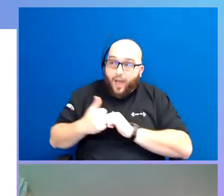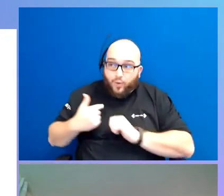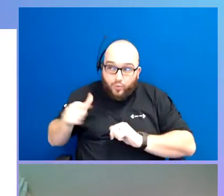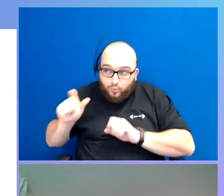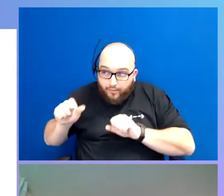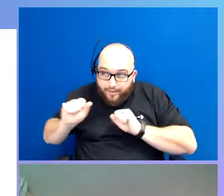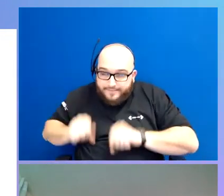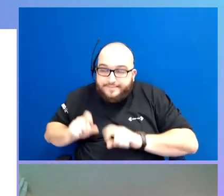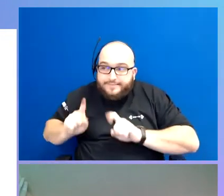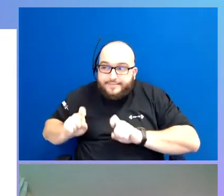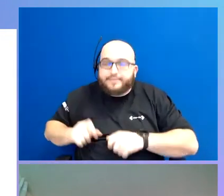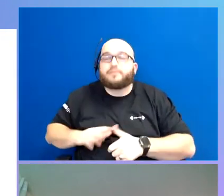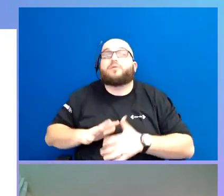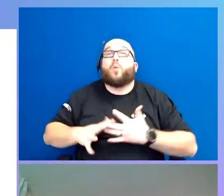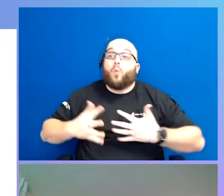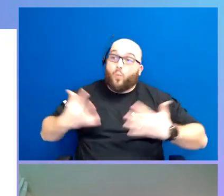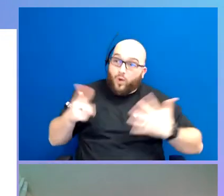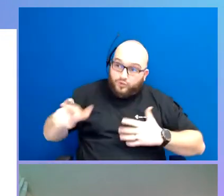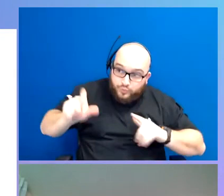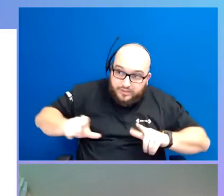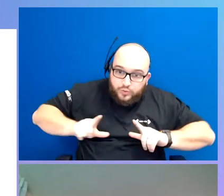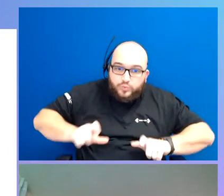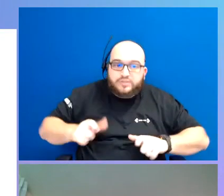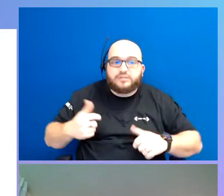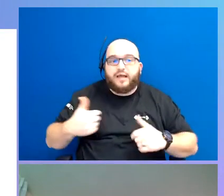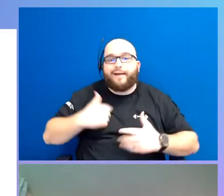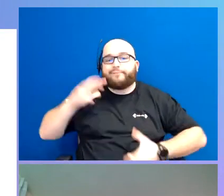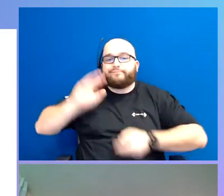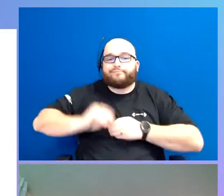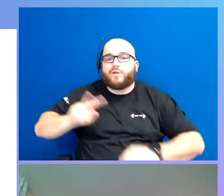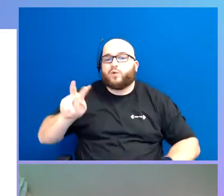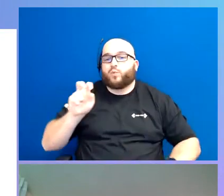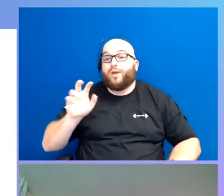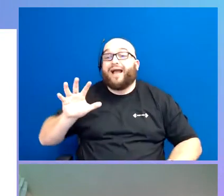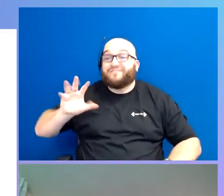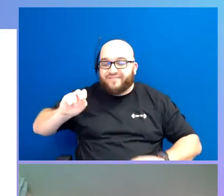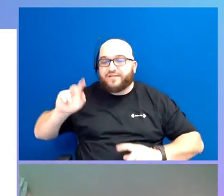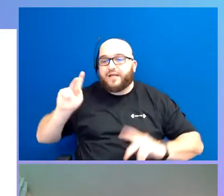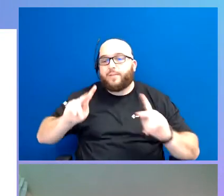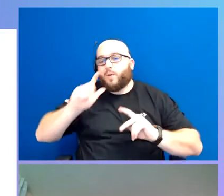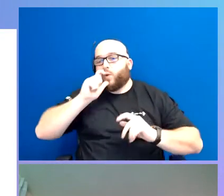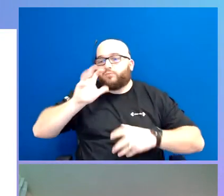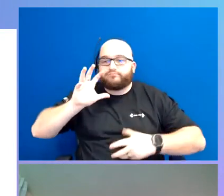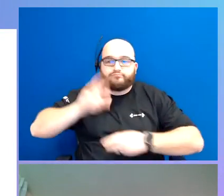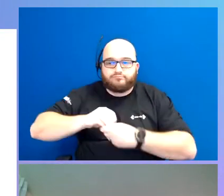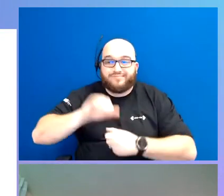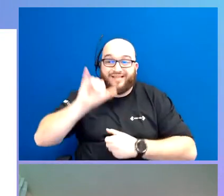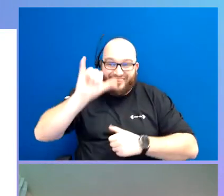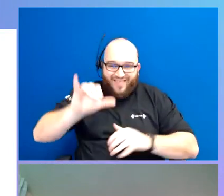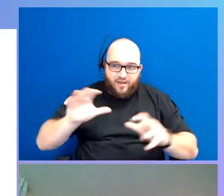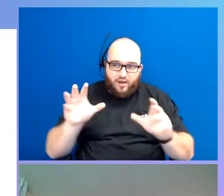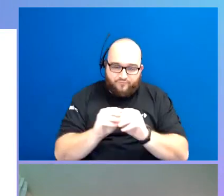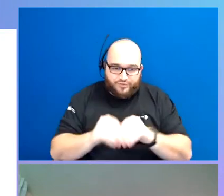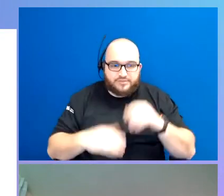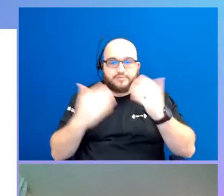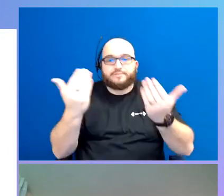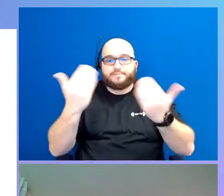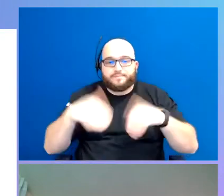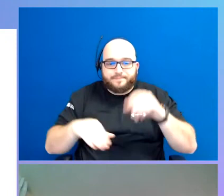we had, uh, 250 folks, uh,